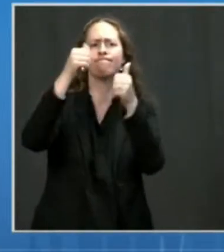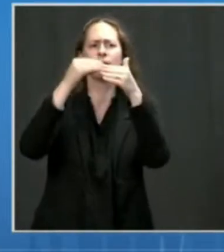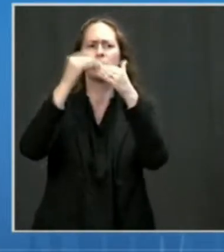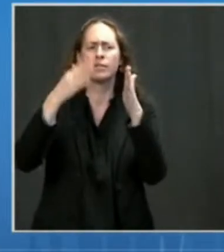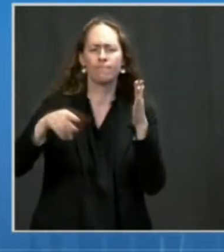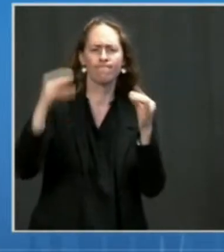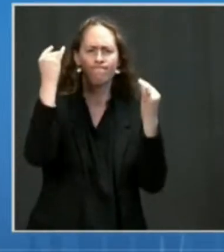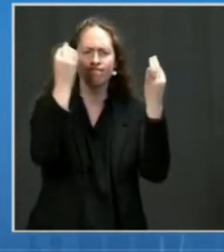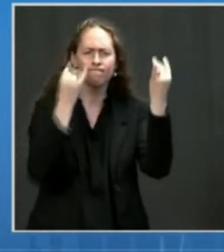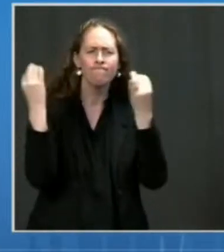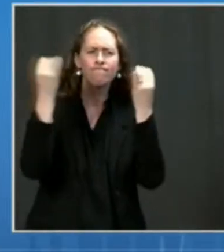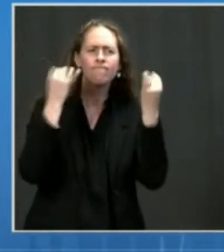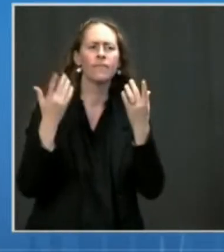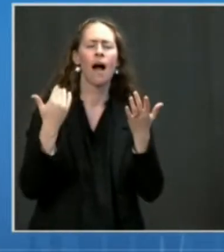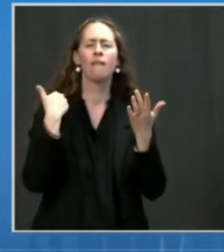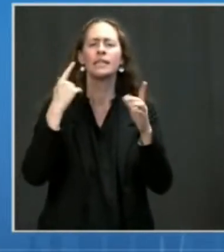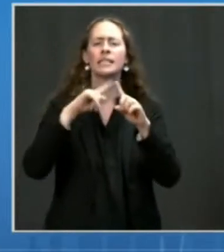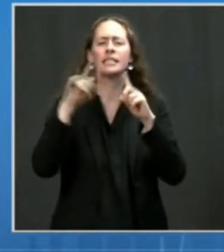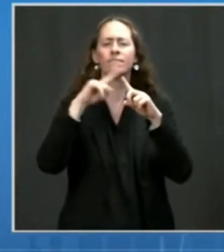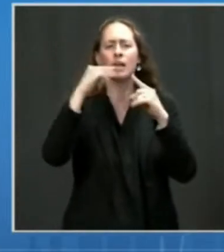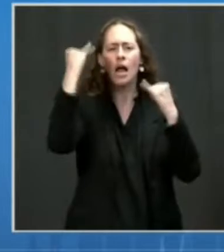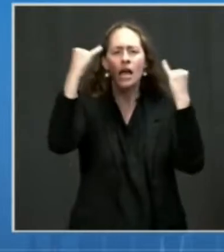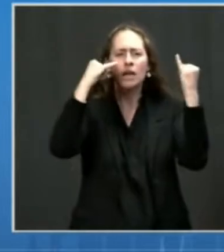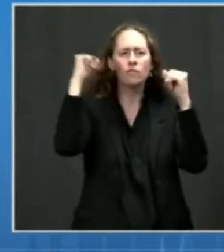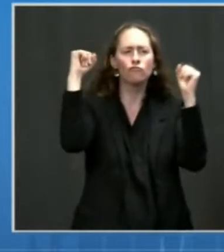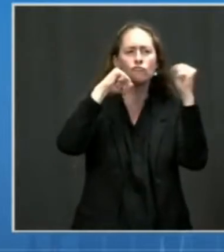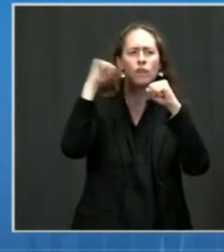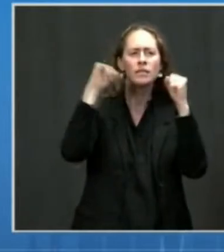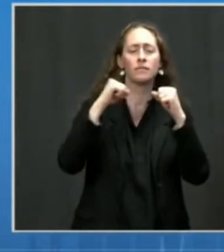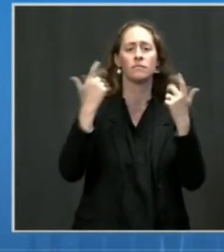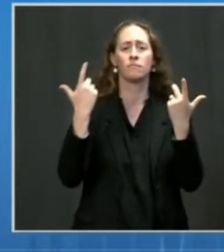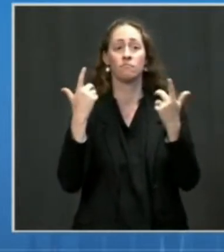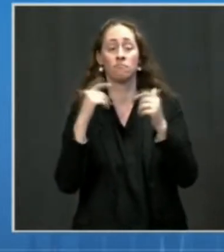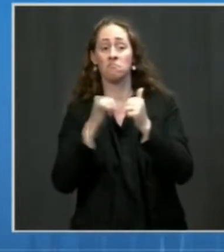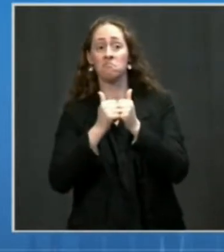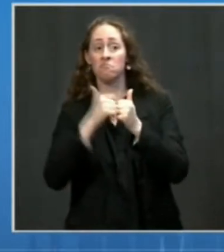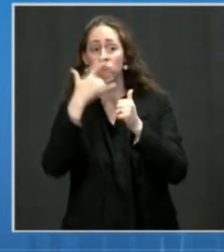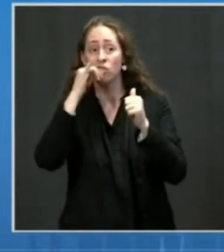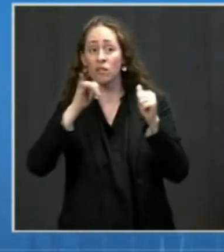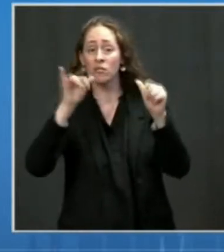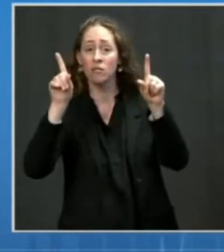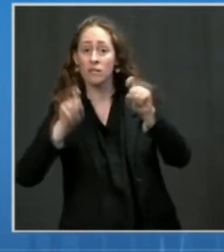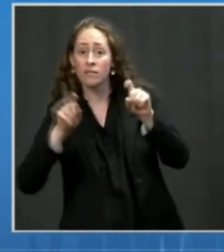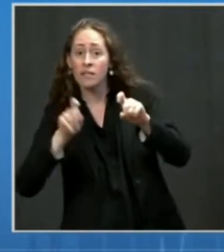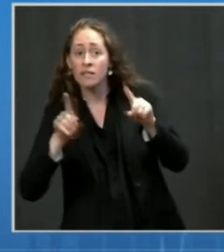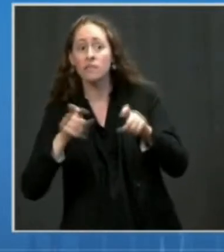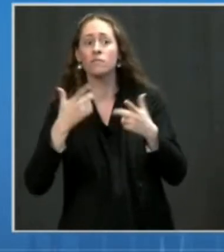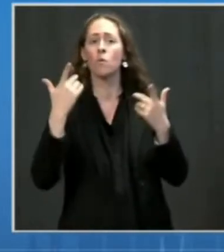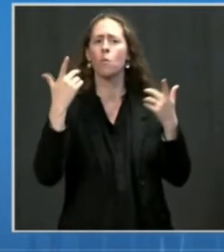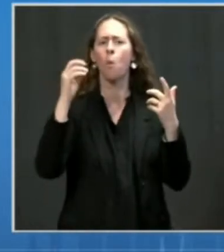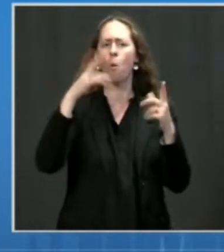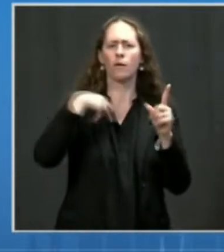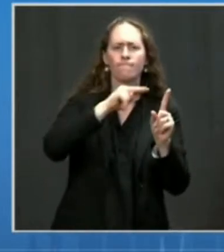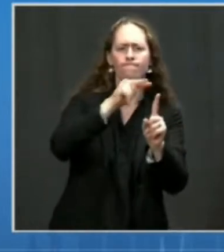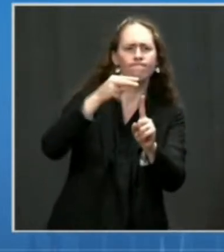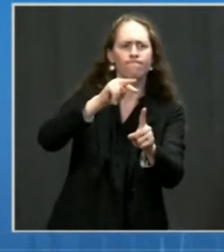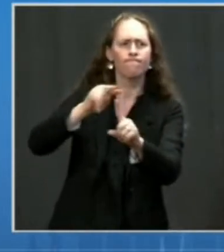PREVENT SEVERE DISEASE, HOSPITALIZATION, AND DEATH. FURTHERMORE, AS CASES